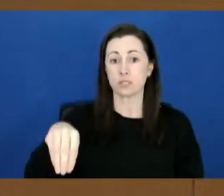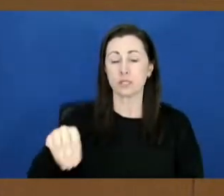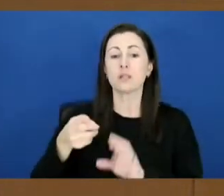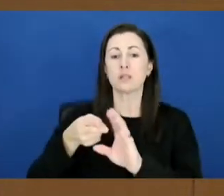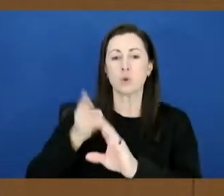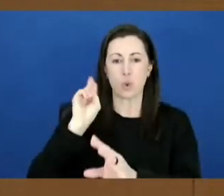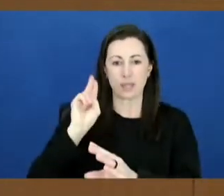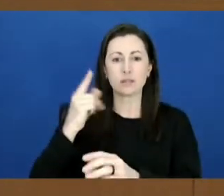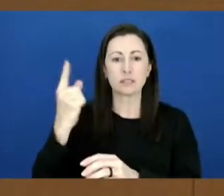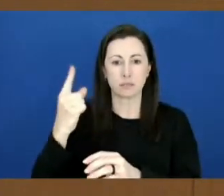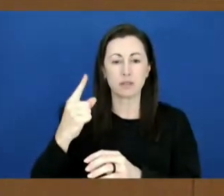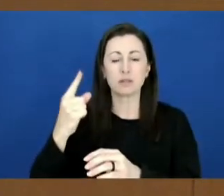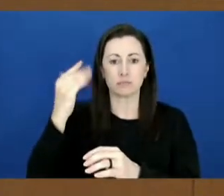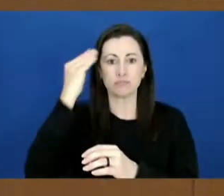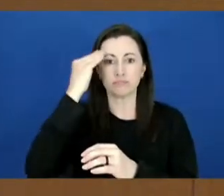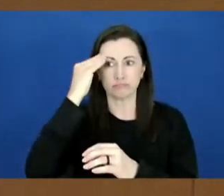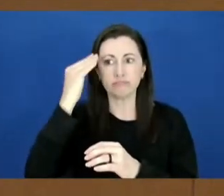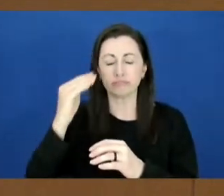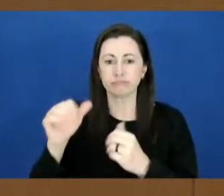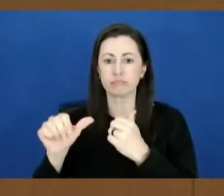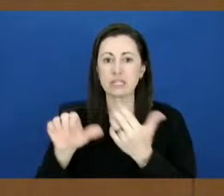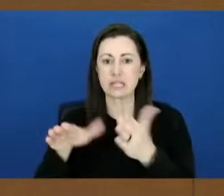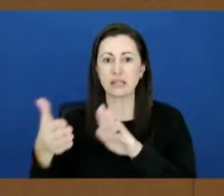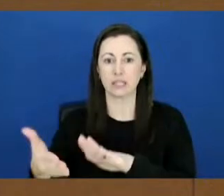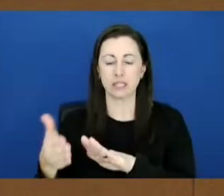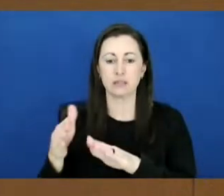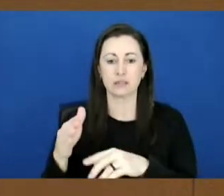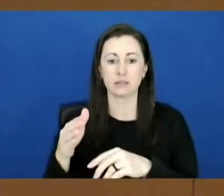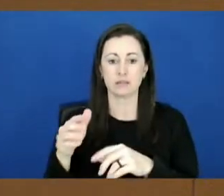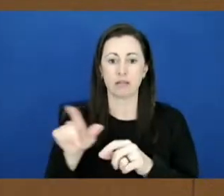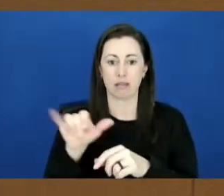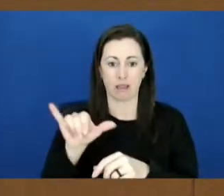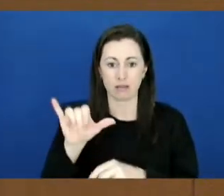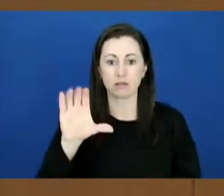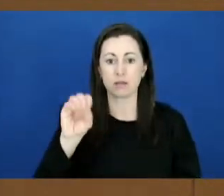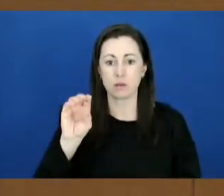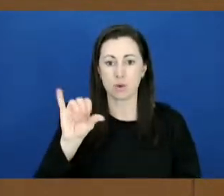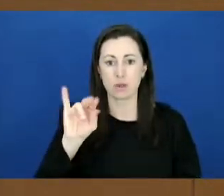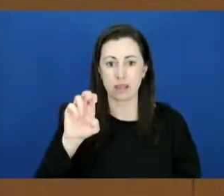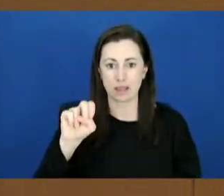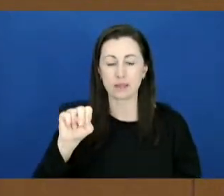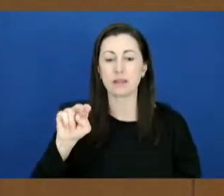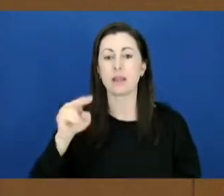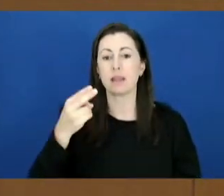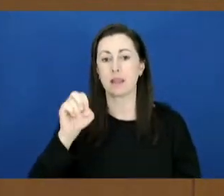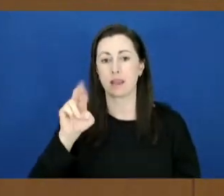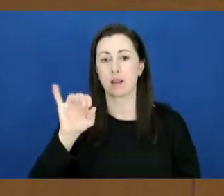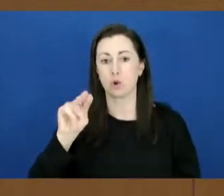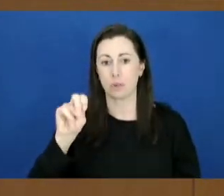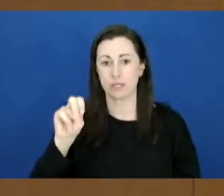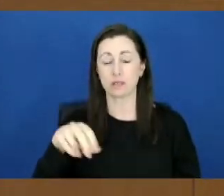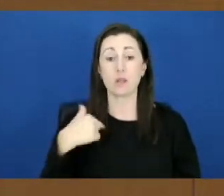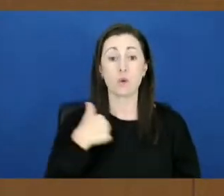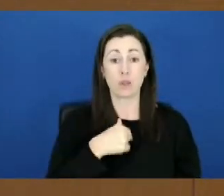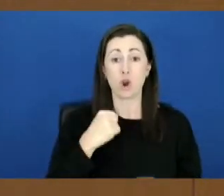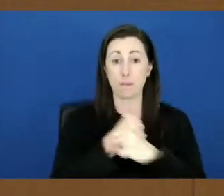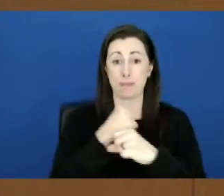NEVER SMOKED. 40% HAVE ALREADY QUIT A SUBSTANCE KNOWN TO BE AS ADDICTIVE AND DEADLY AS COCAINE